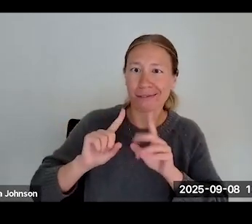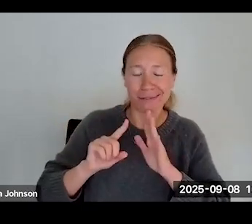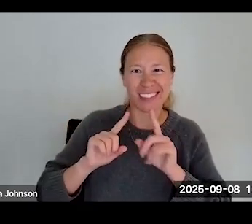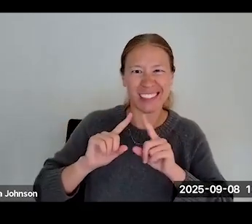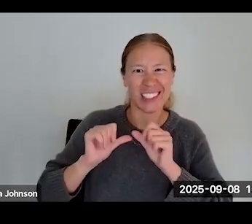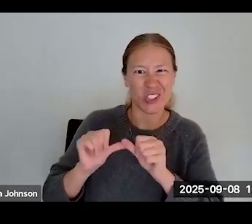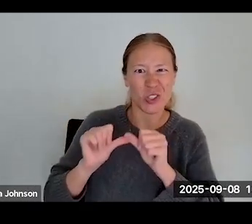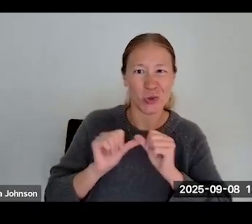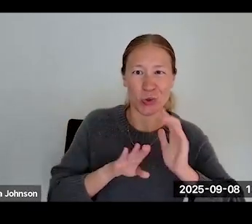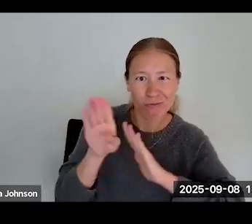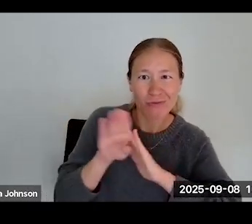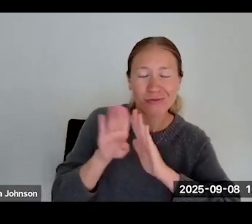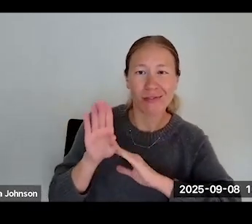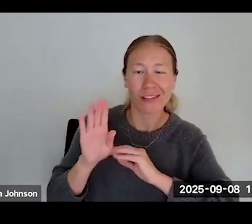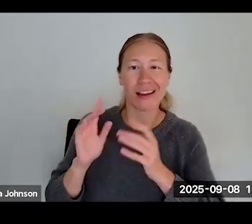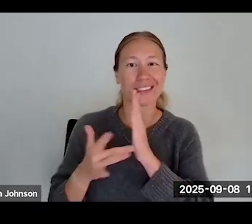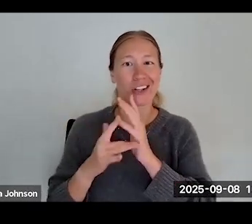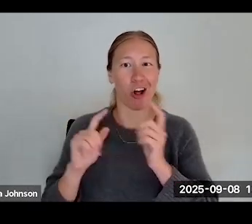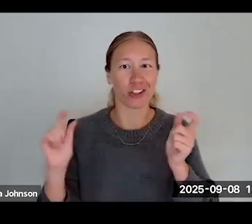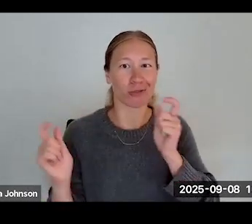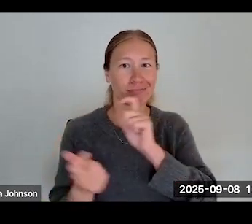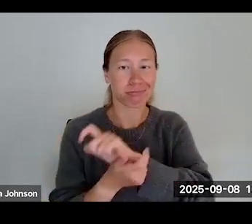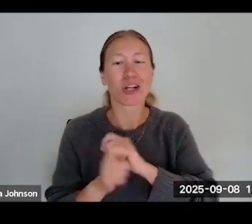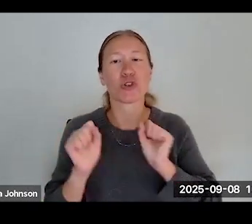You can contact the Disability Equity Office for guidance where needed.